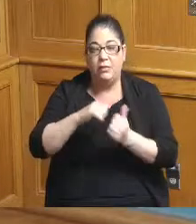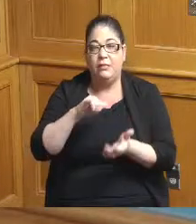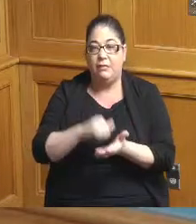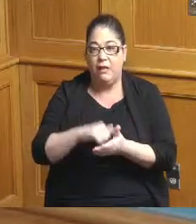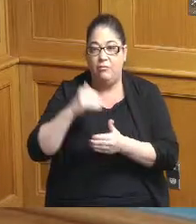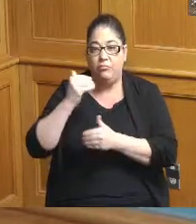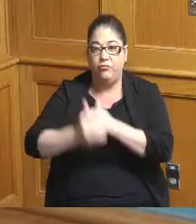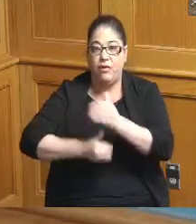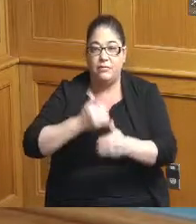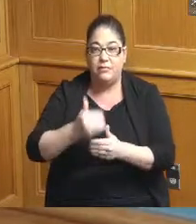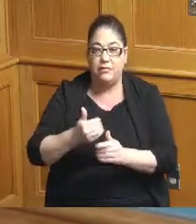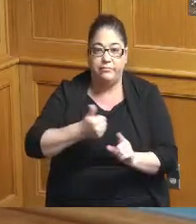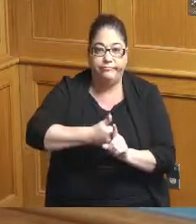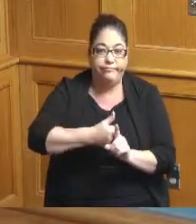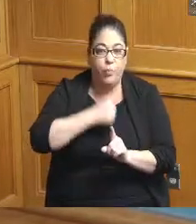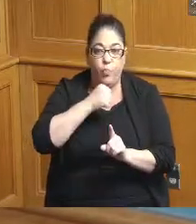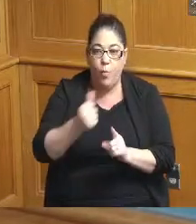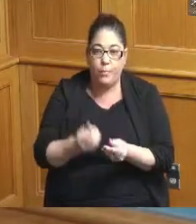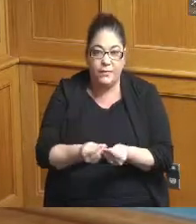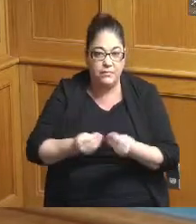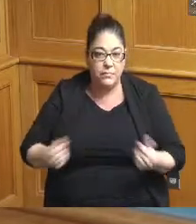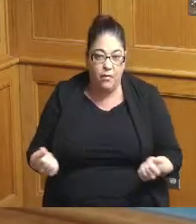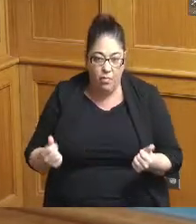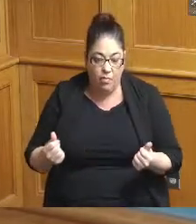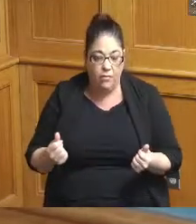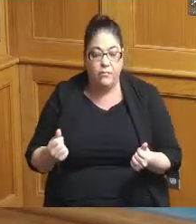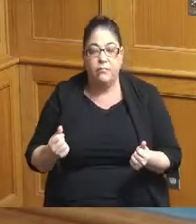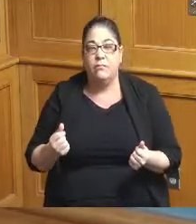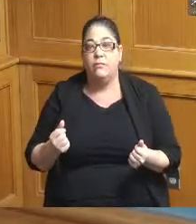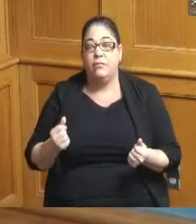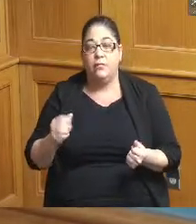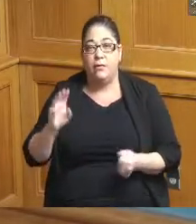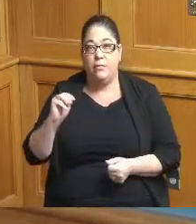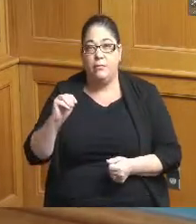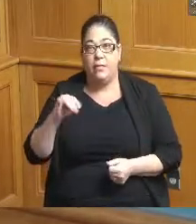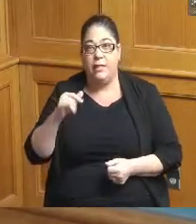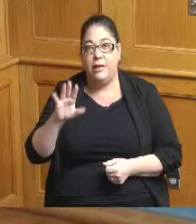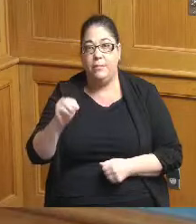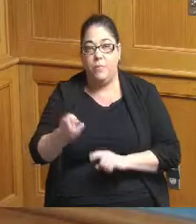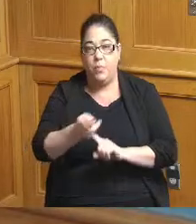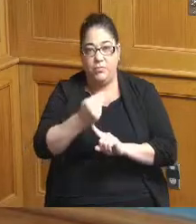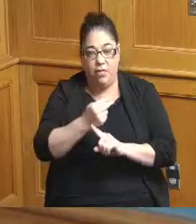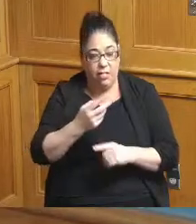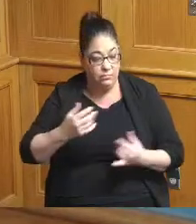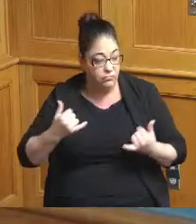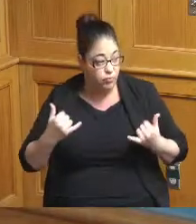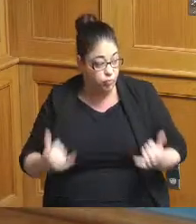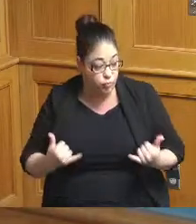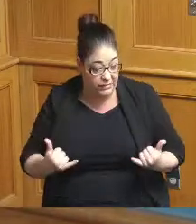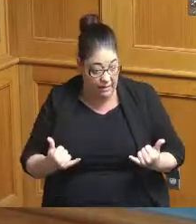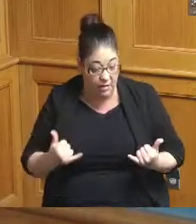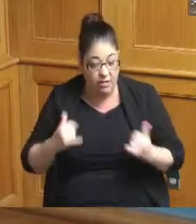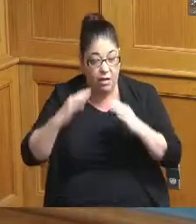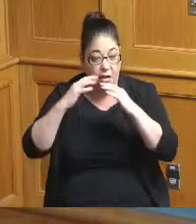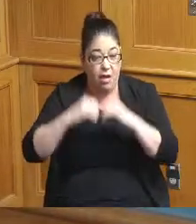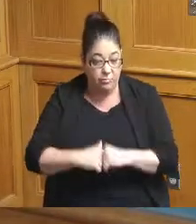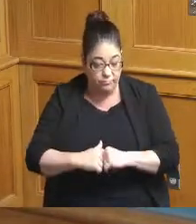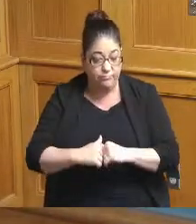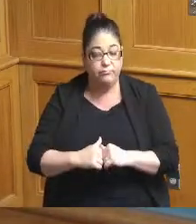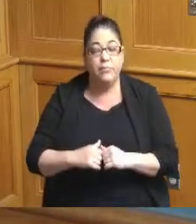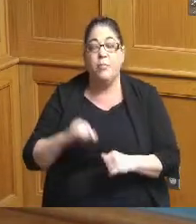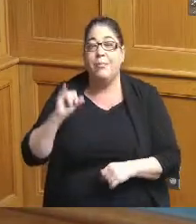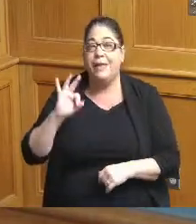will not be solved it's the Millennium today but if we fund like we've been funding there's